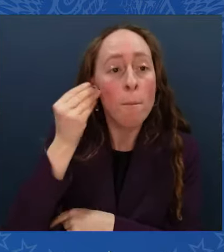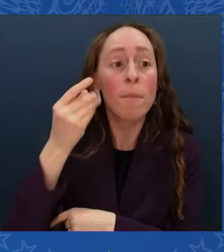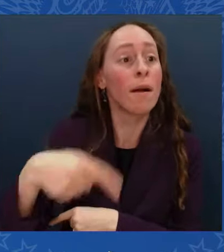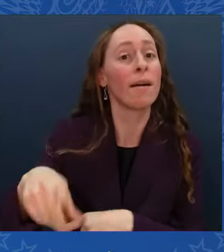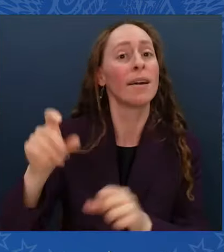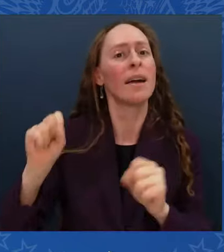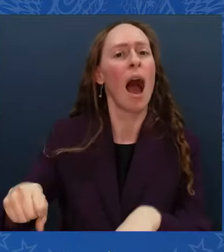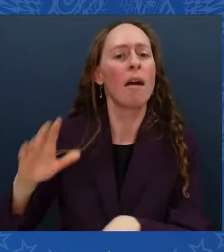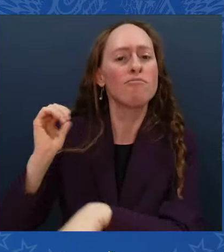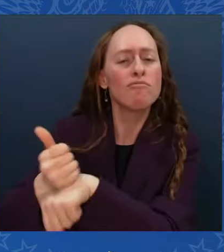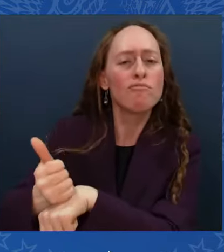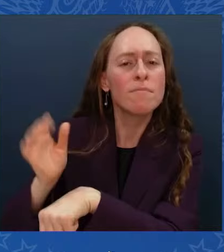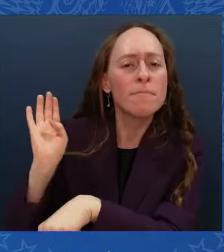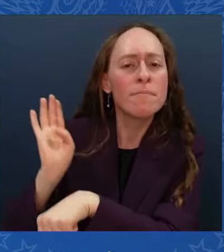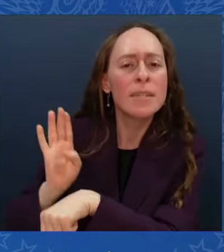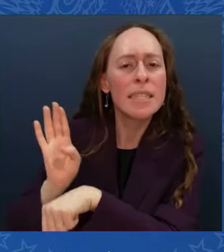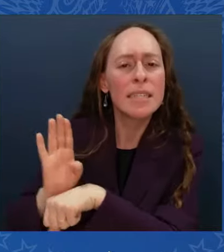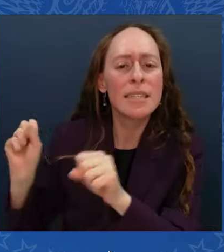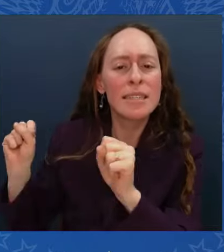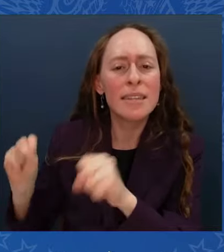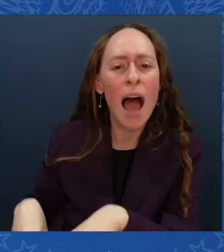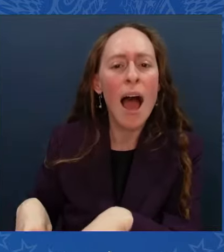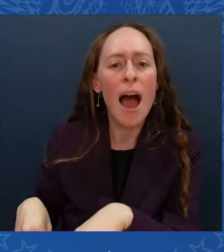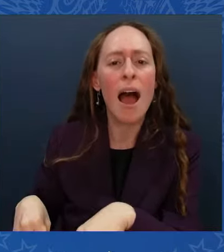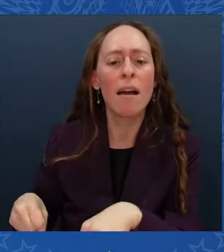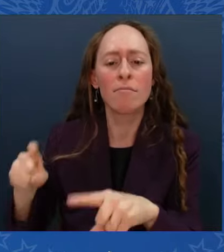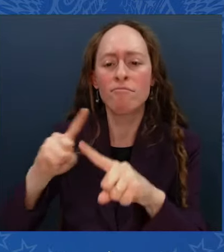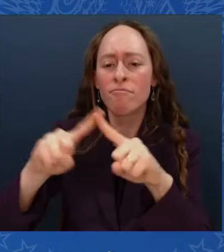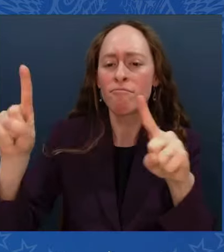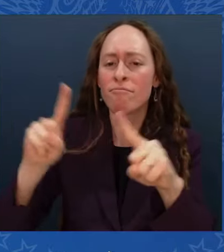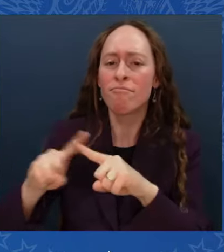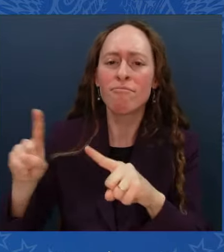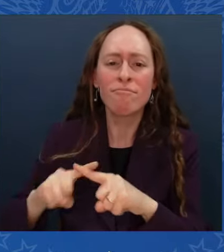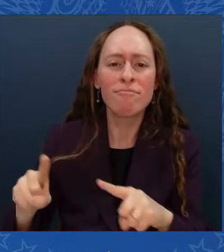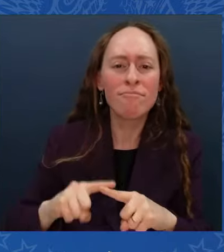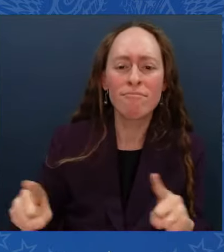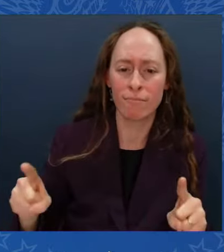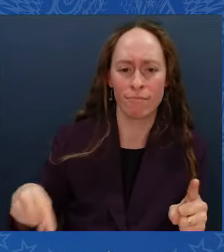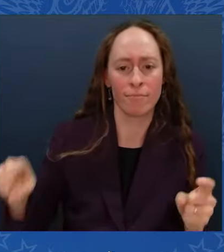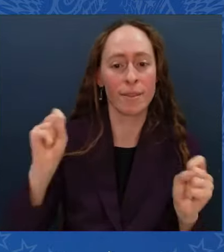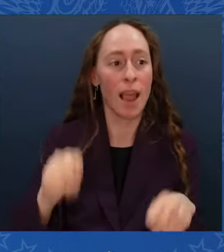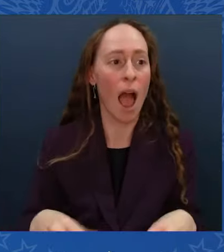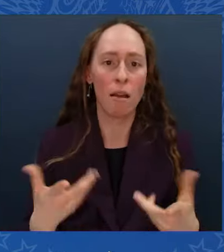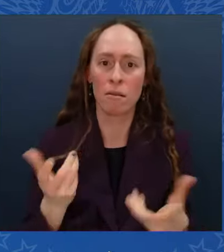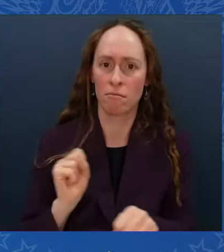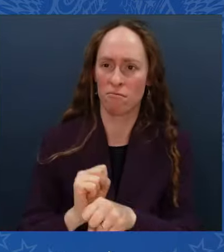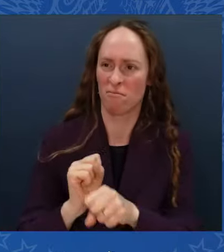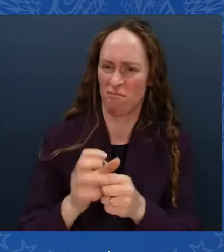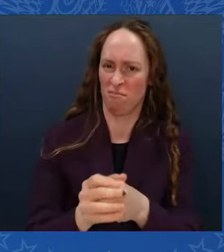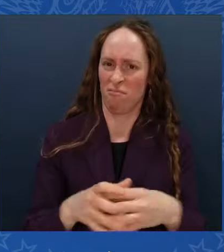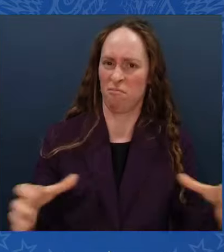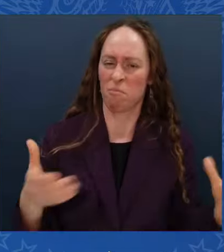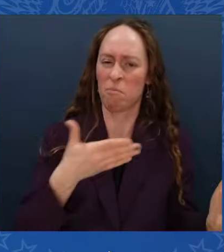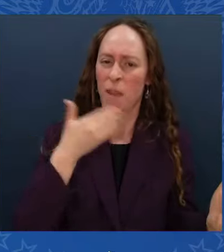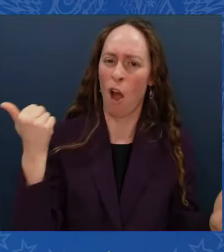That actually grows the economy. It grows the economy. That's why my -- my administration is taking significant action